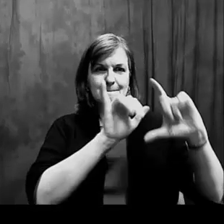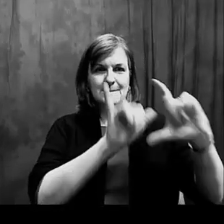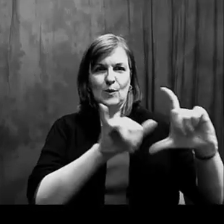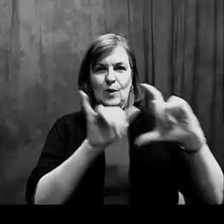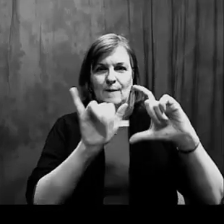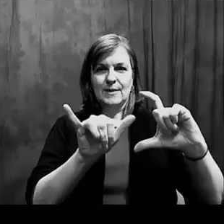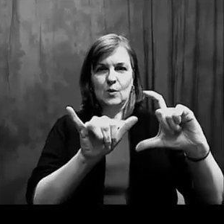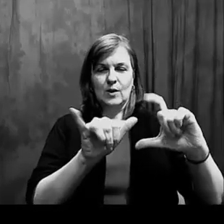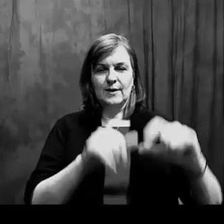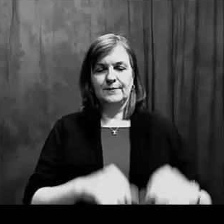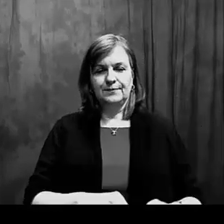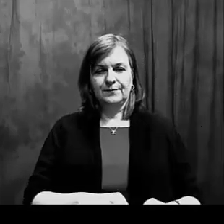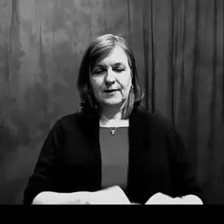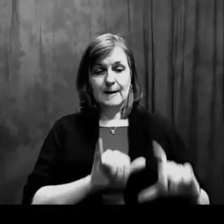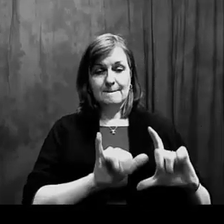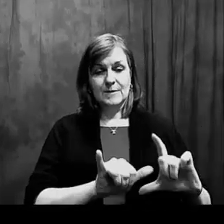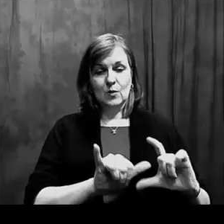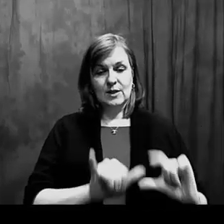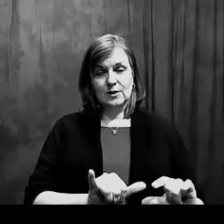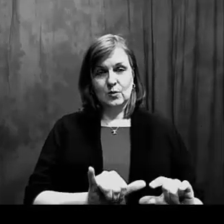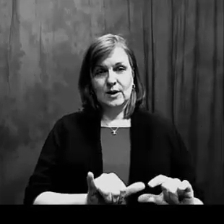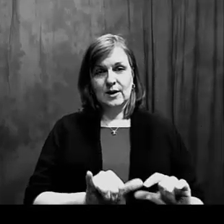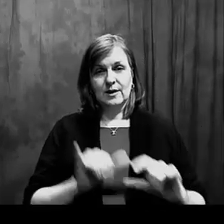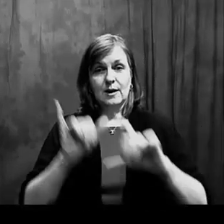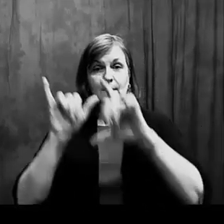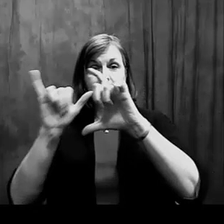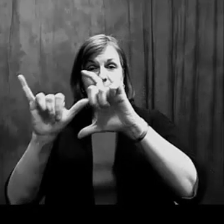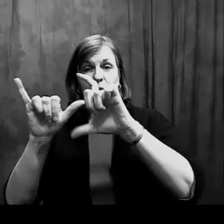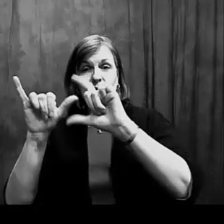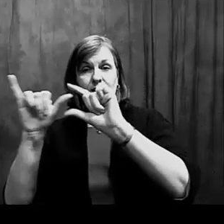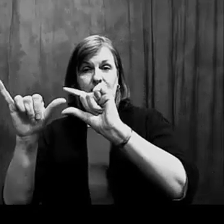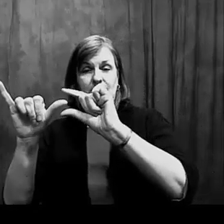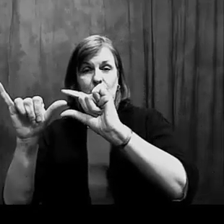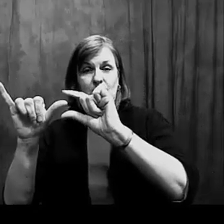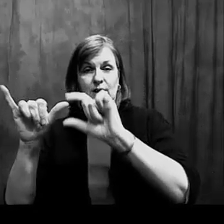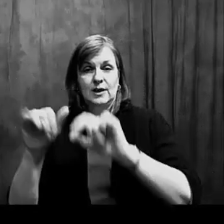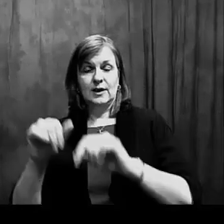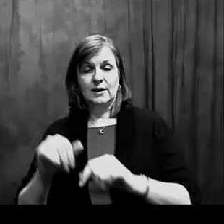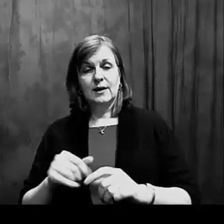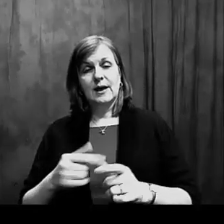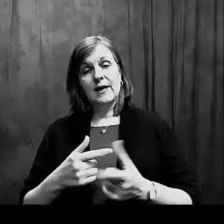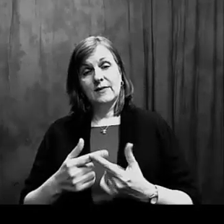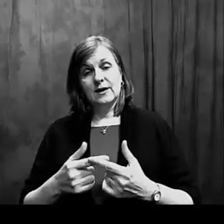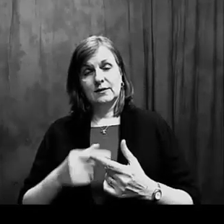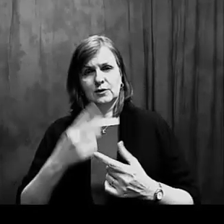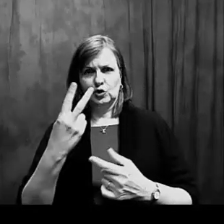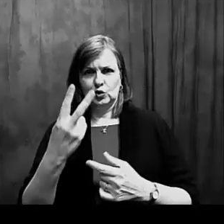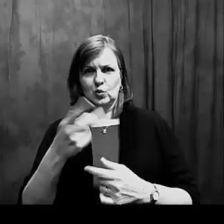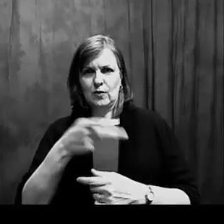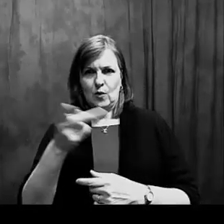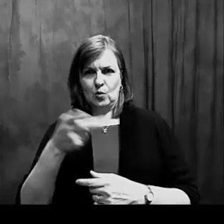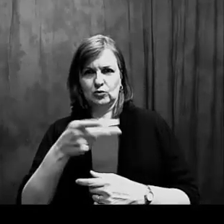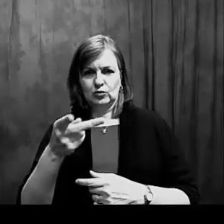so we are getting three yellow and one green as we predicted here it is in nice color for you